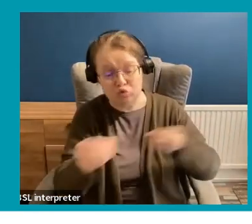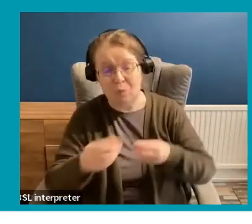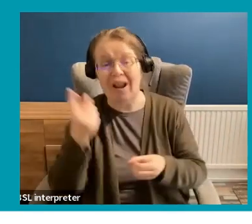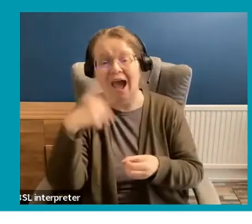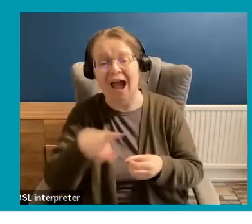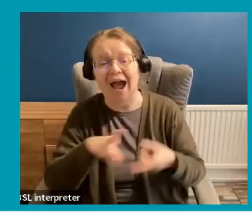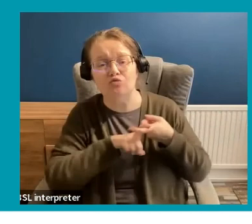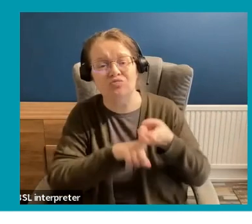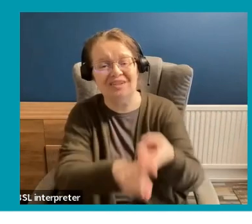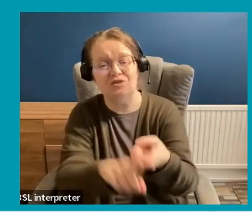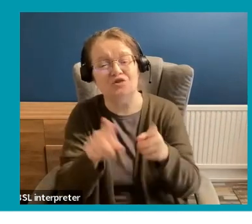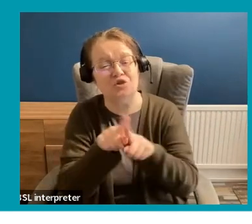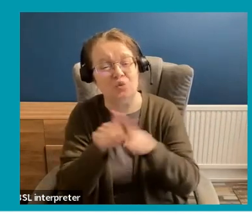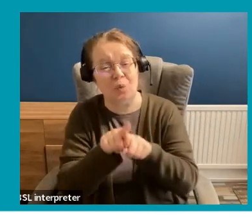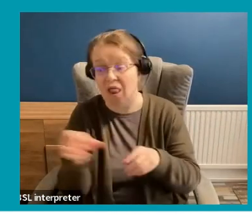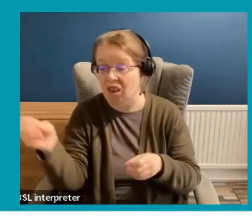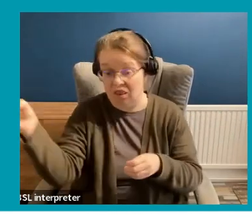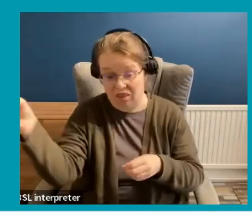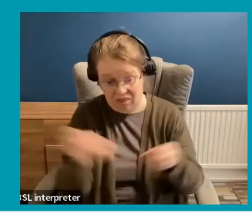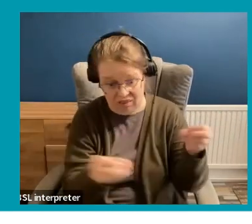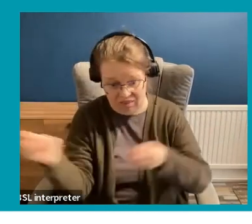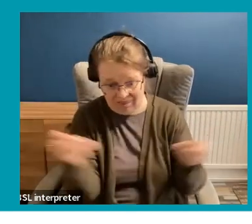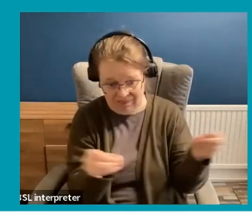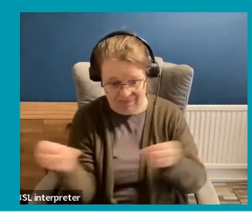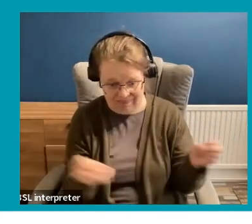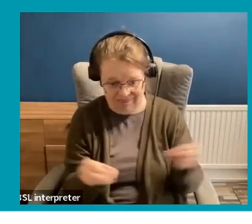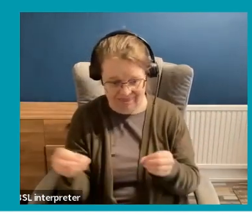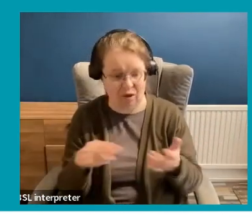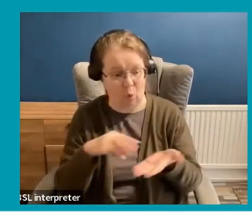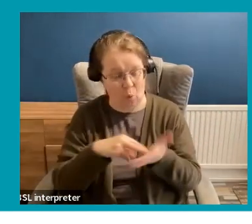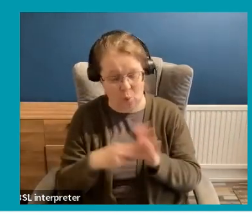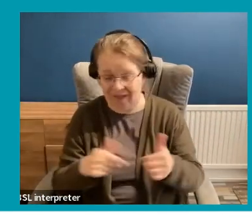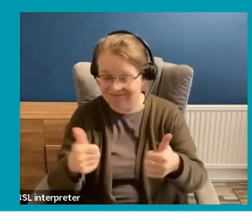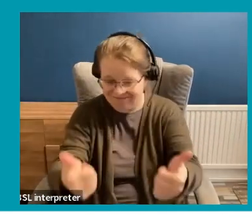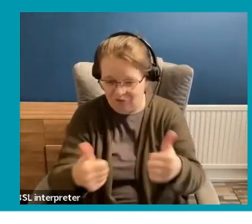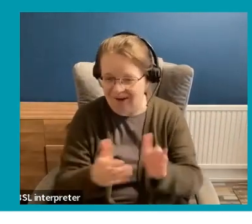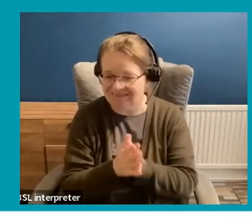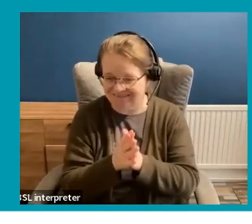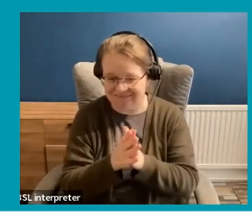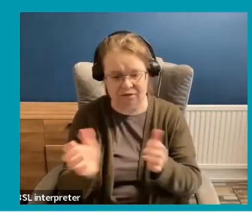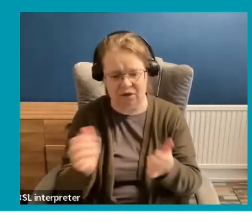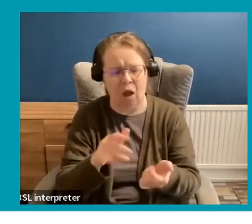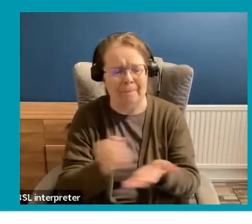Getting people in to the organization is great but it's about what do we need to do to